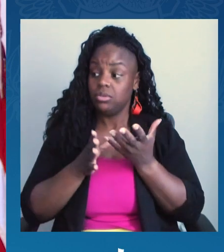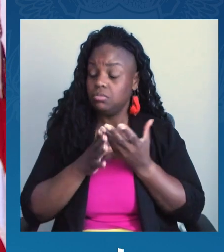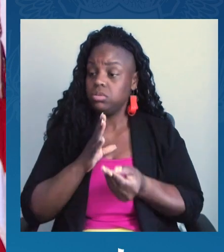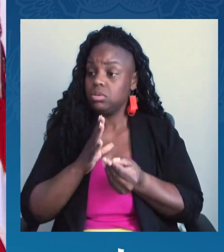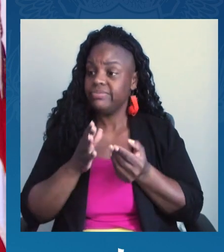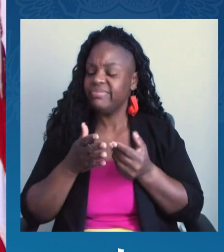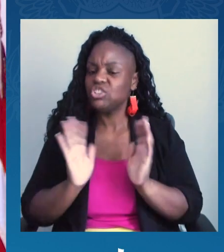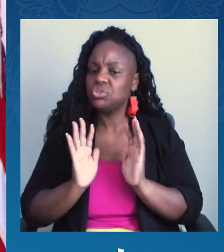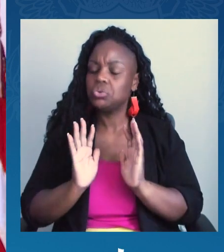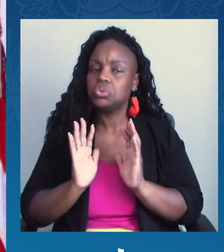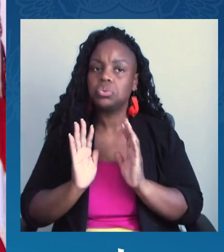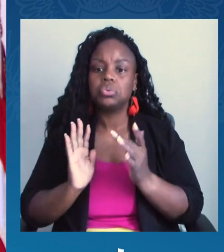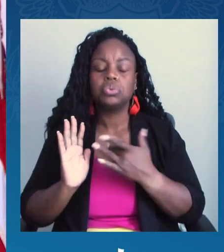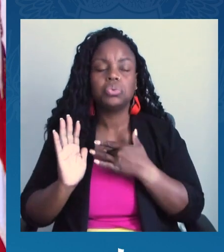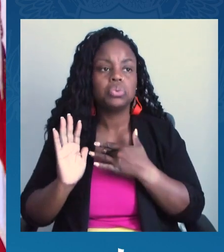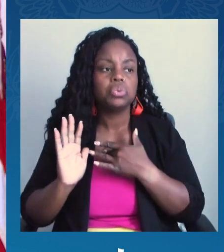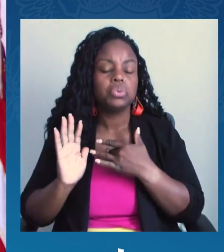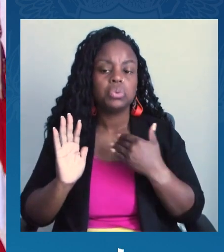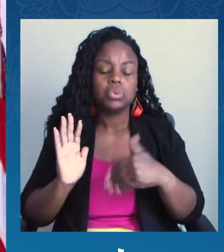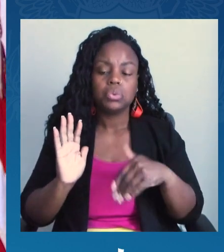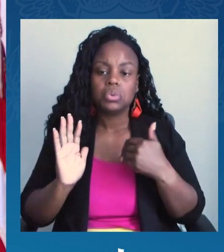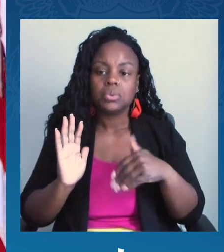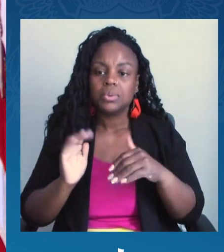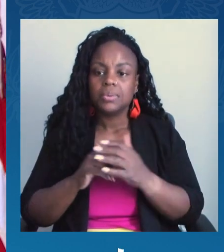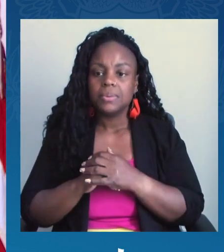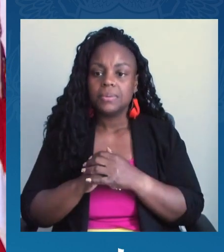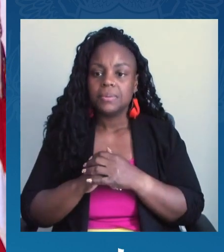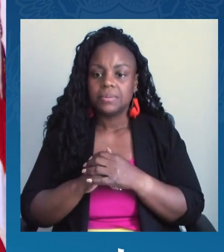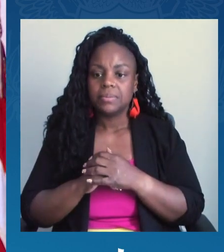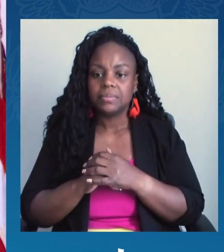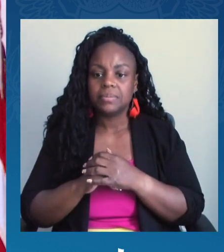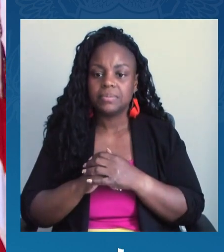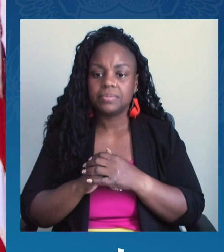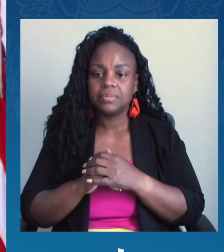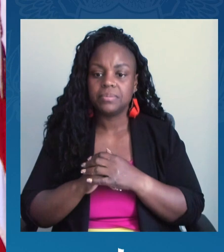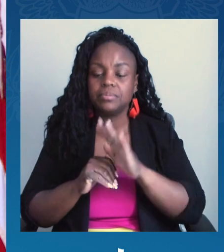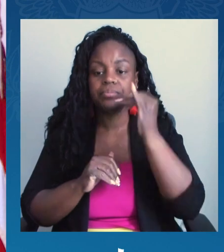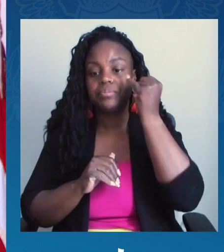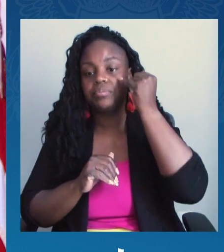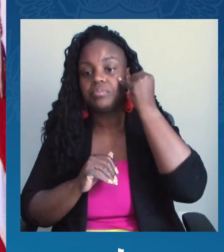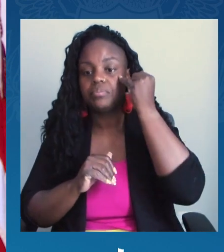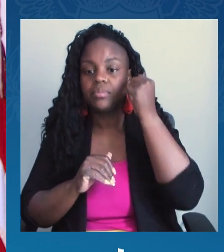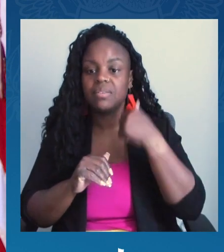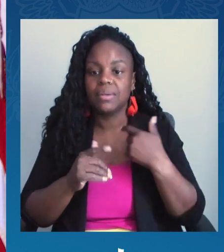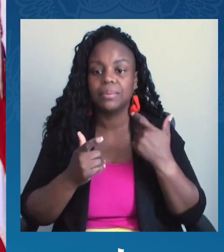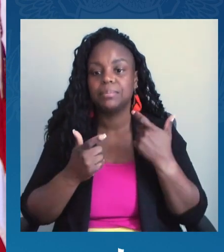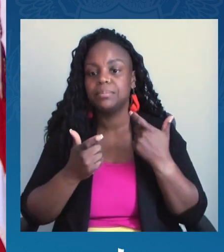We see whether it is a mass shooting of 20 odd people